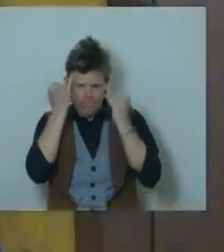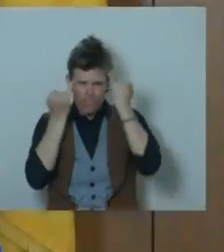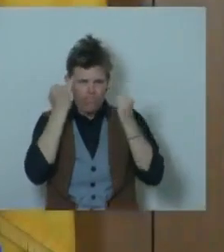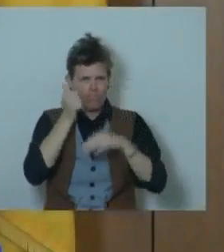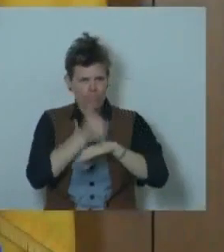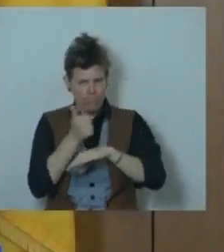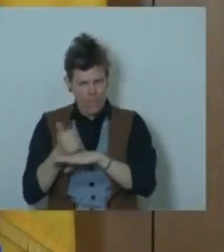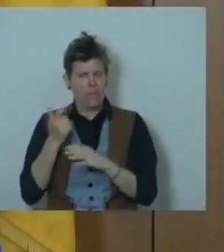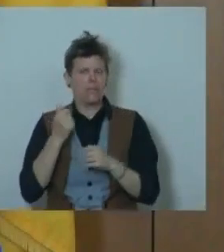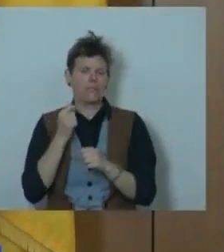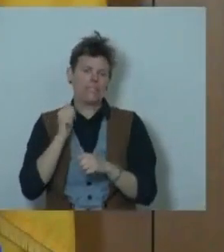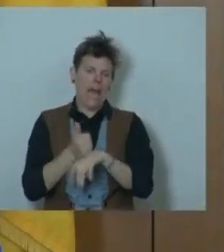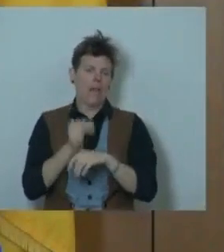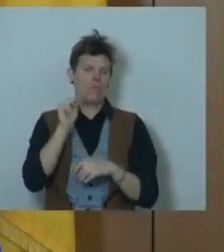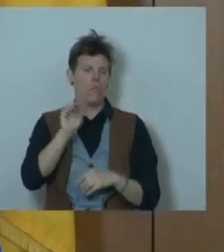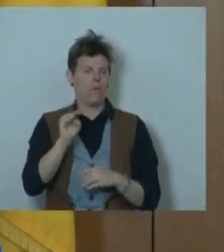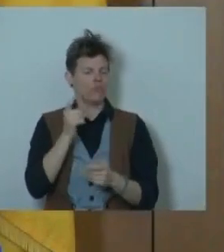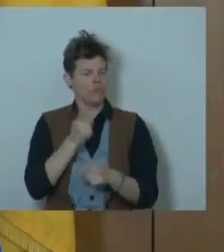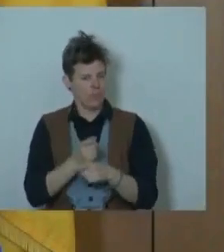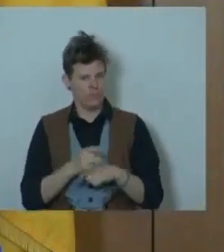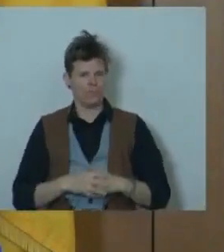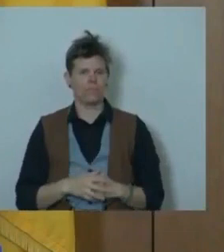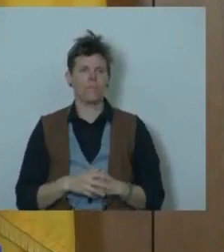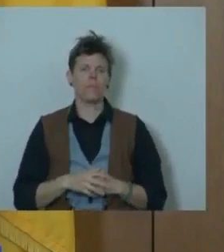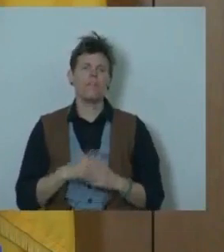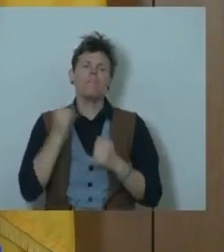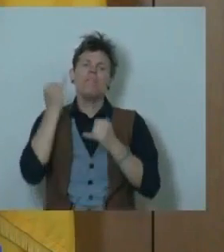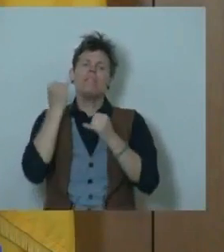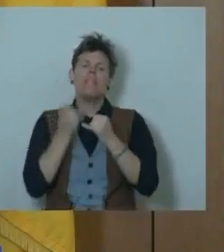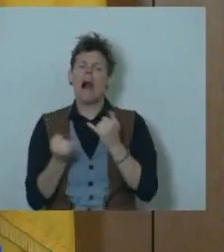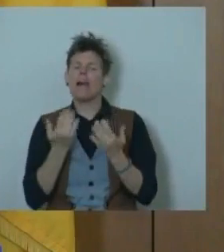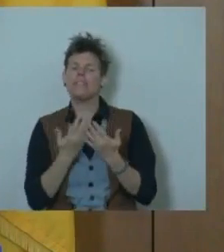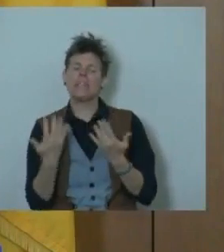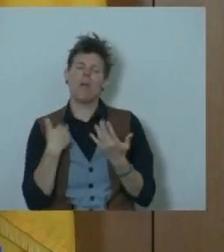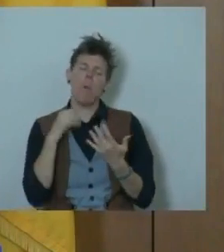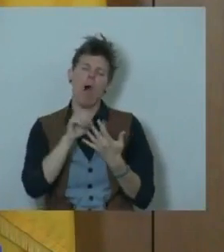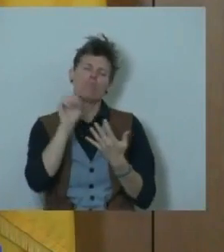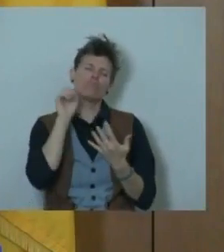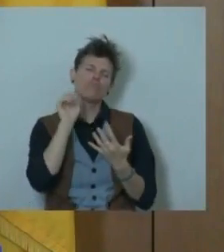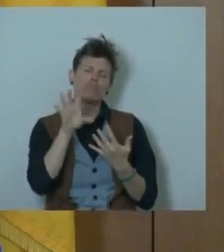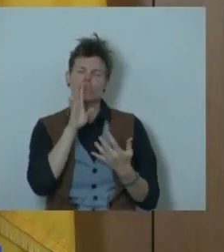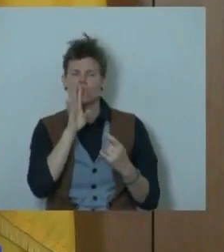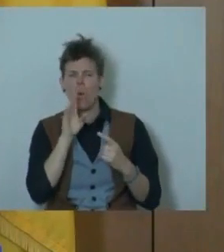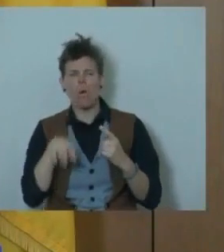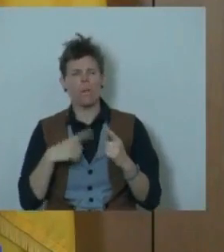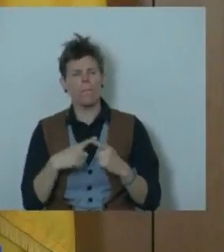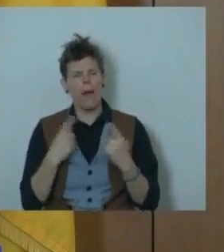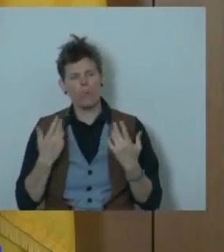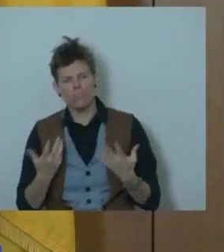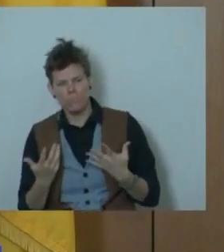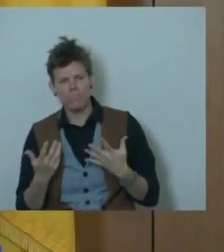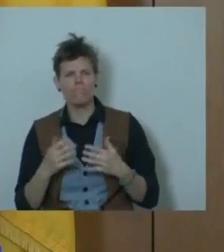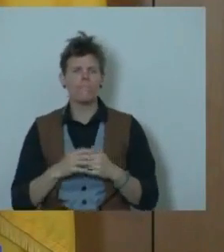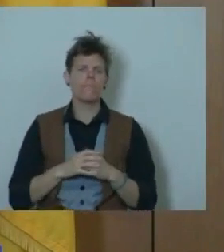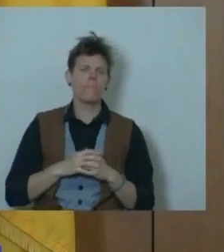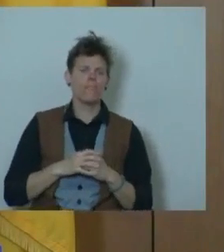I HAVE NO DOUBT WE ARE GOING TO GET THIS RIGHT IN NEW MEXICO.